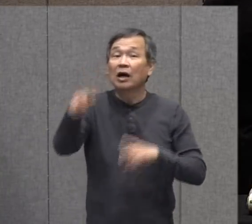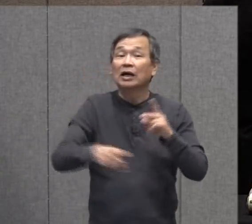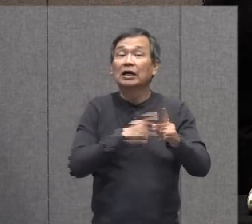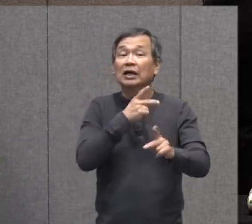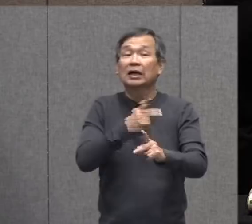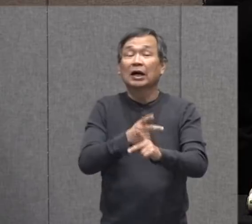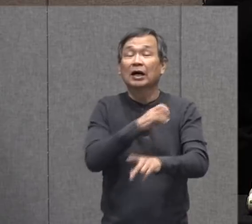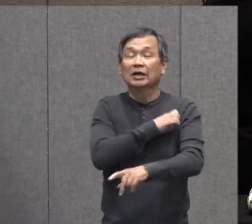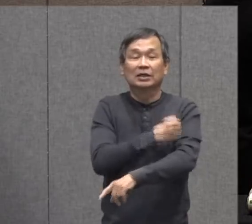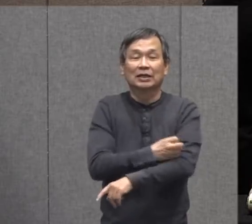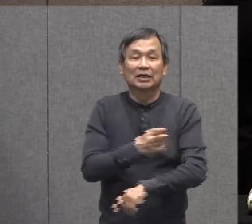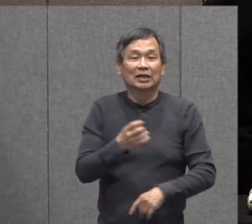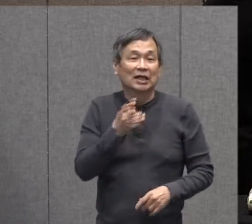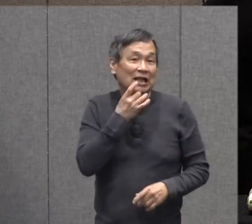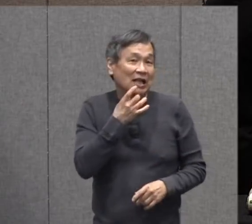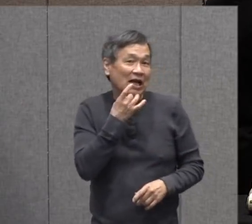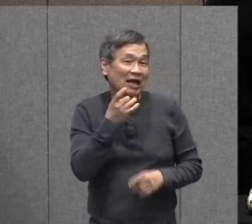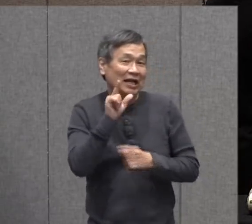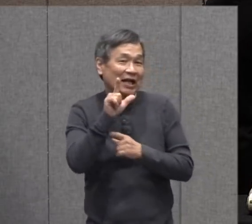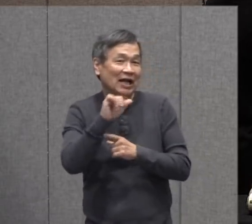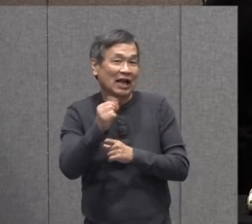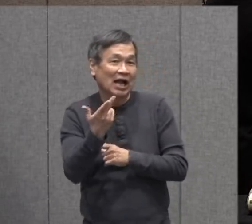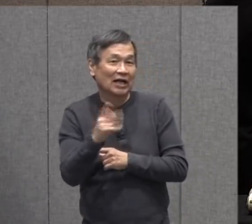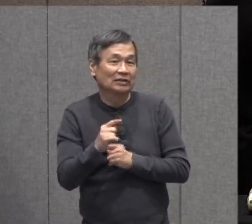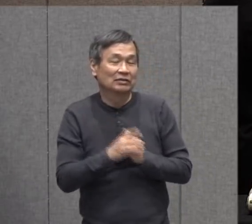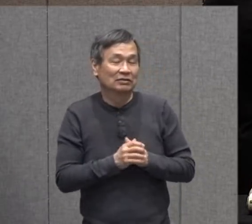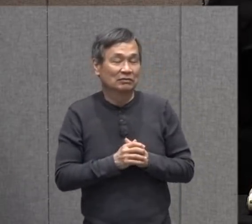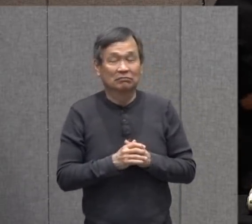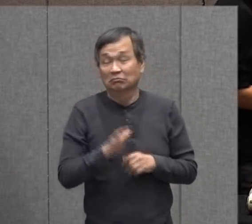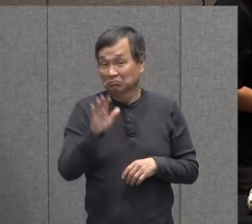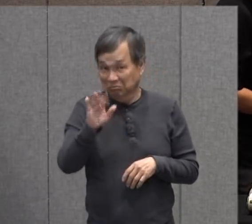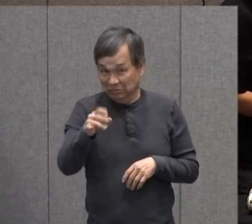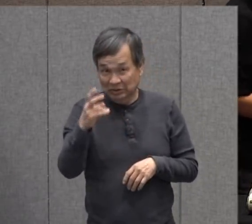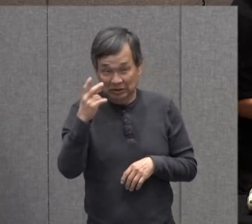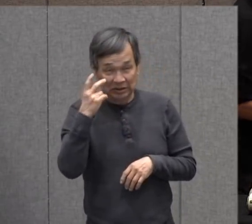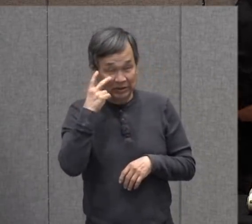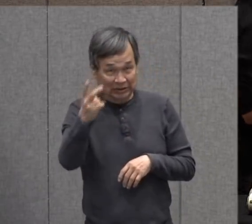and there are different types of light energy some we can see and some we can't see.